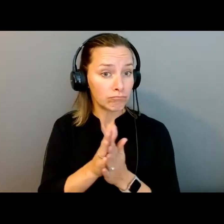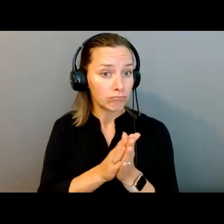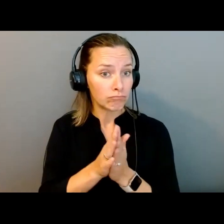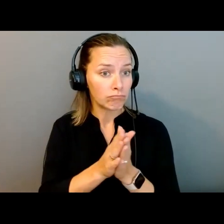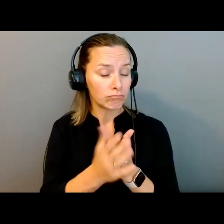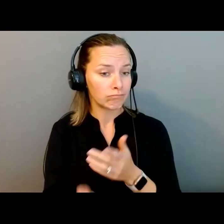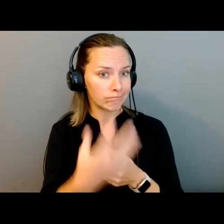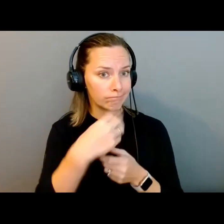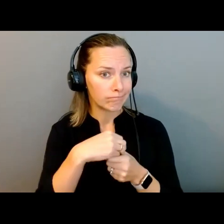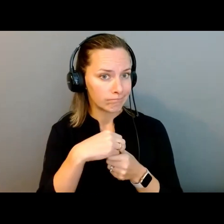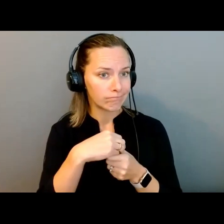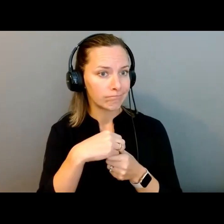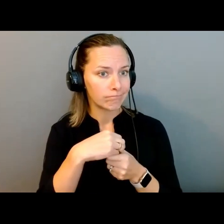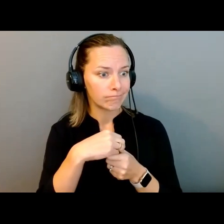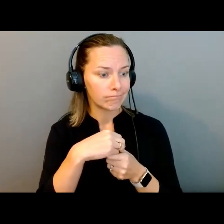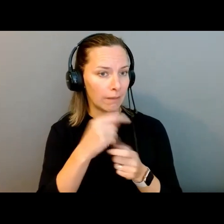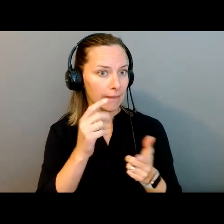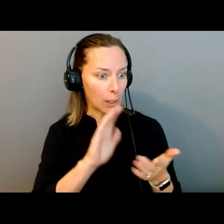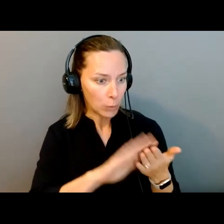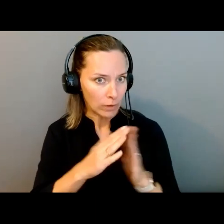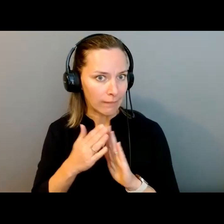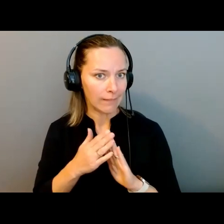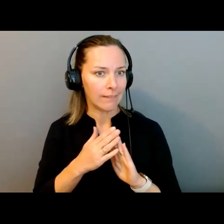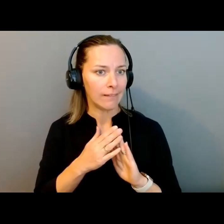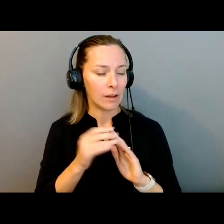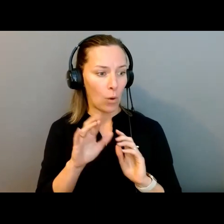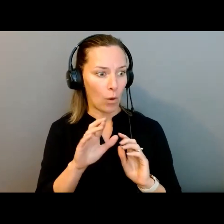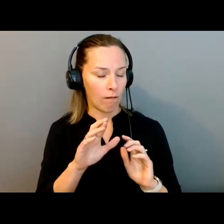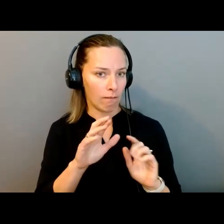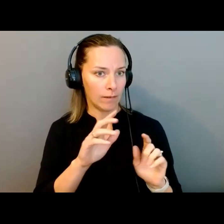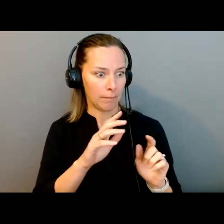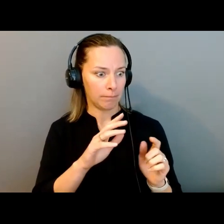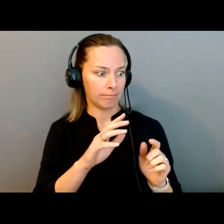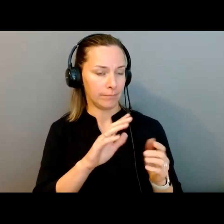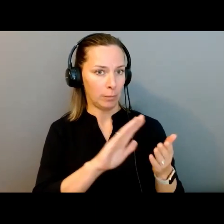you know, the community or members of communities, I think it's really